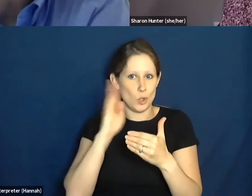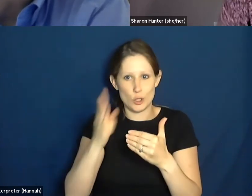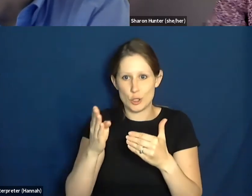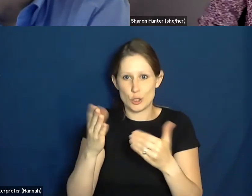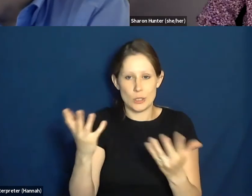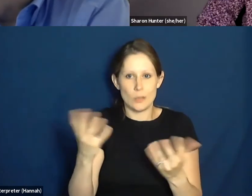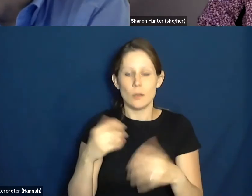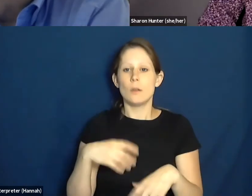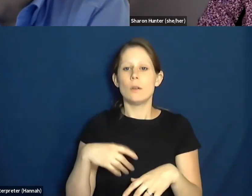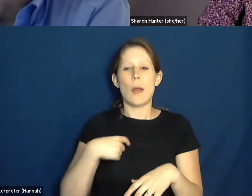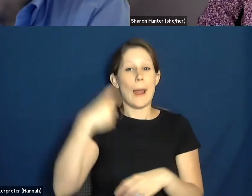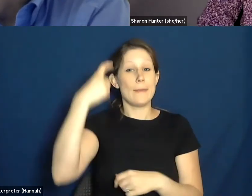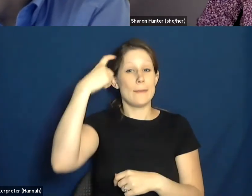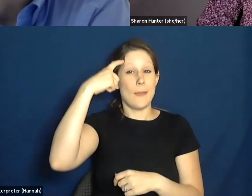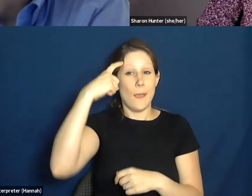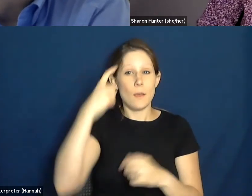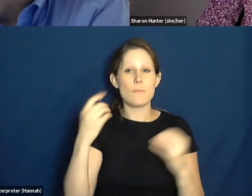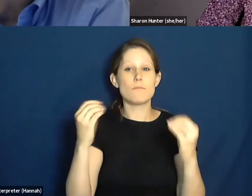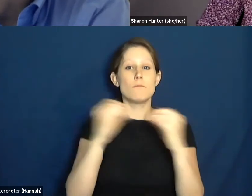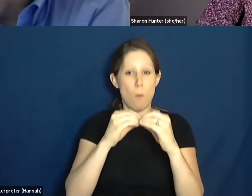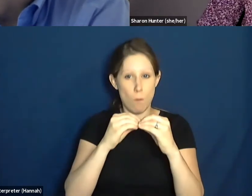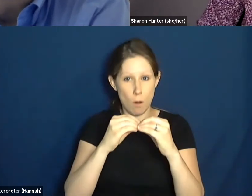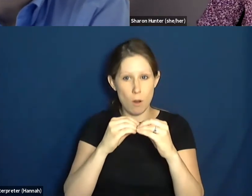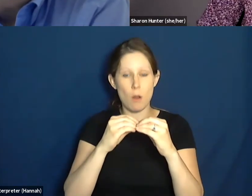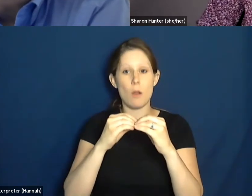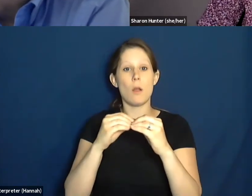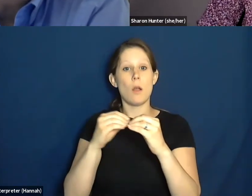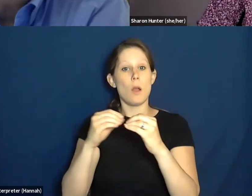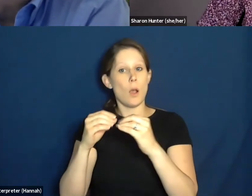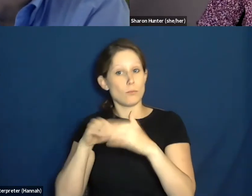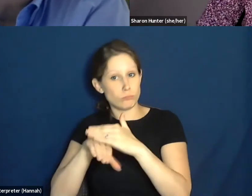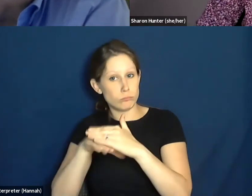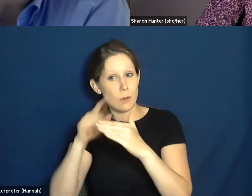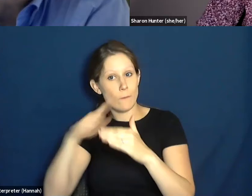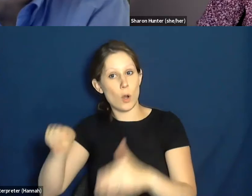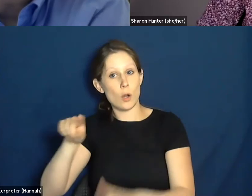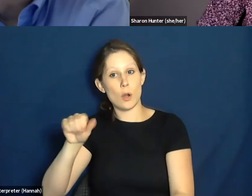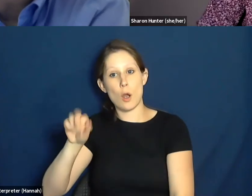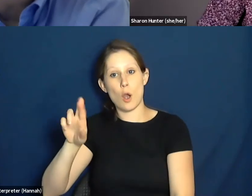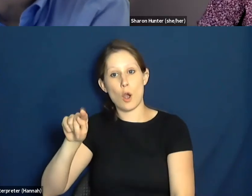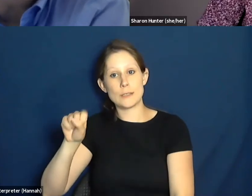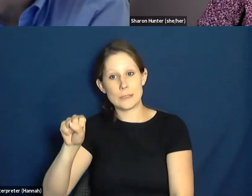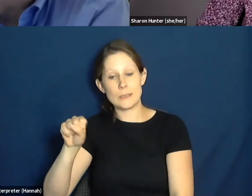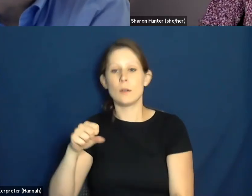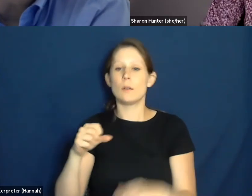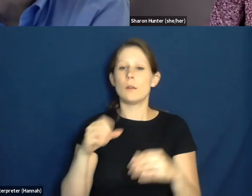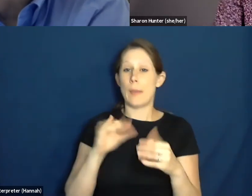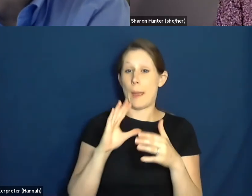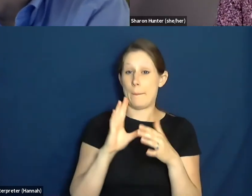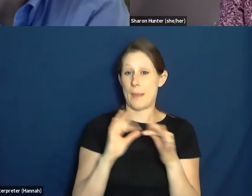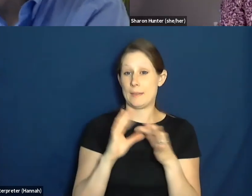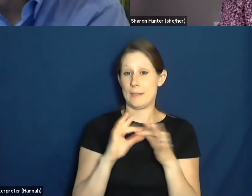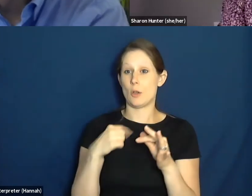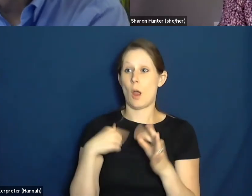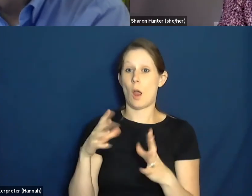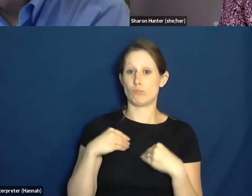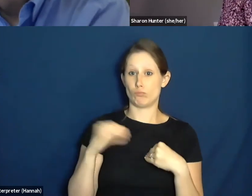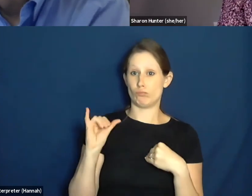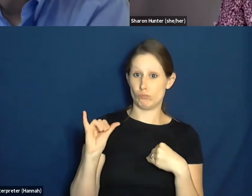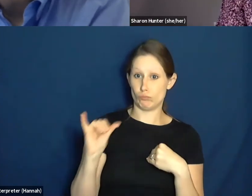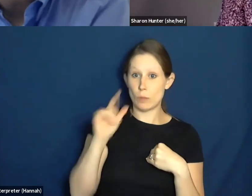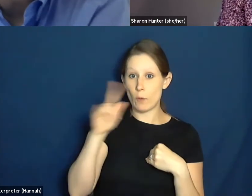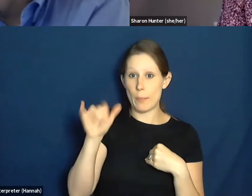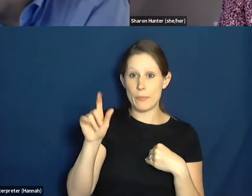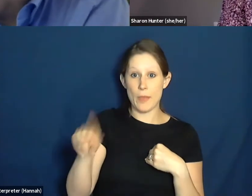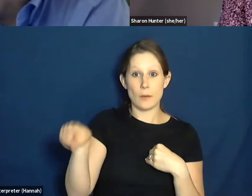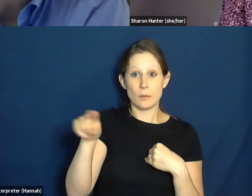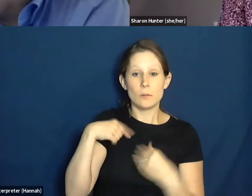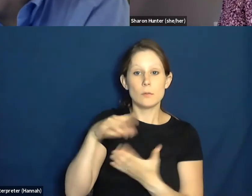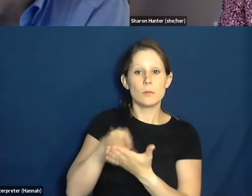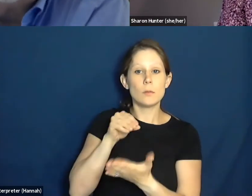it's going to be more friendly to the arts. The state can't recover, if the arts don't.